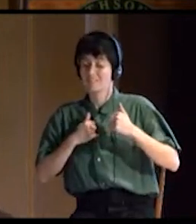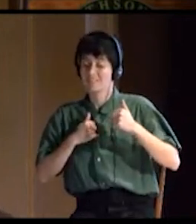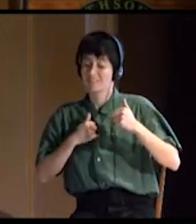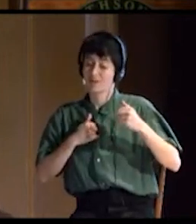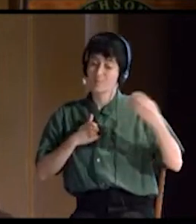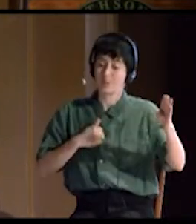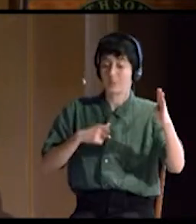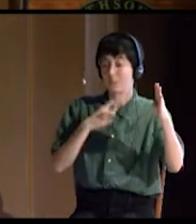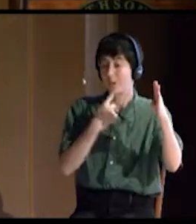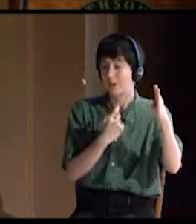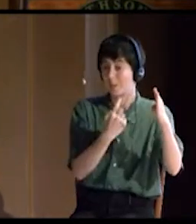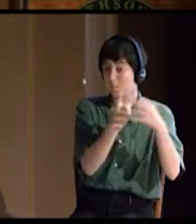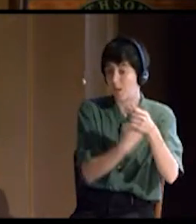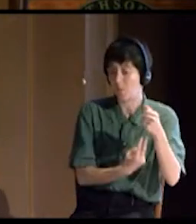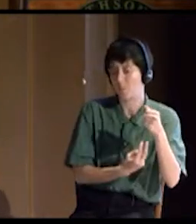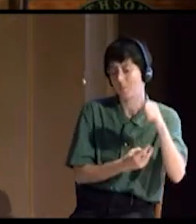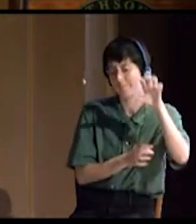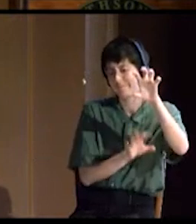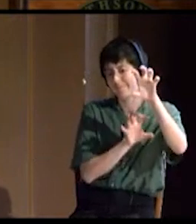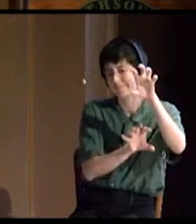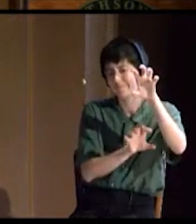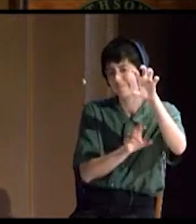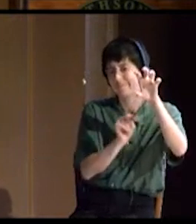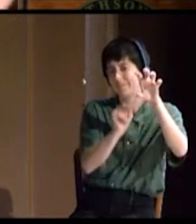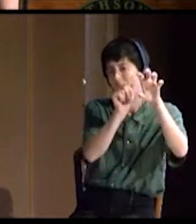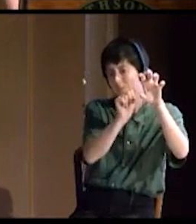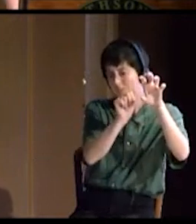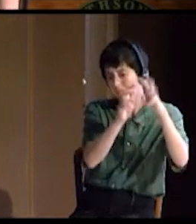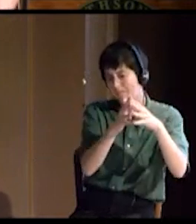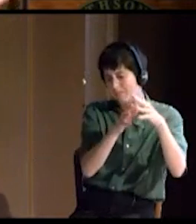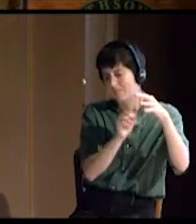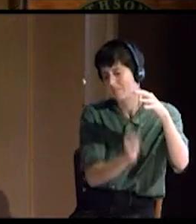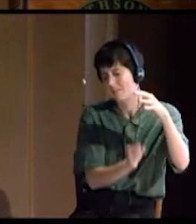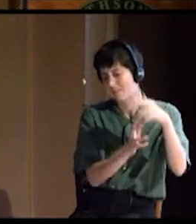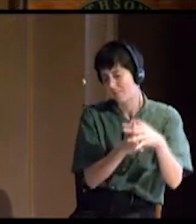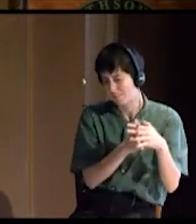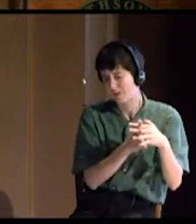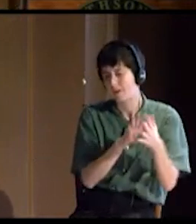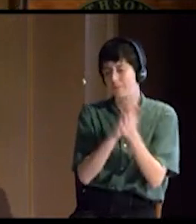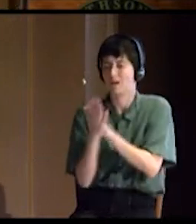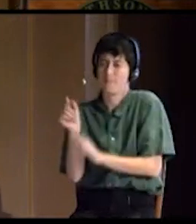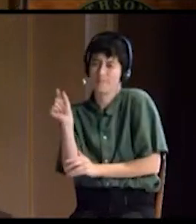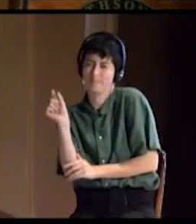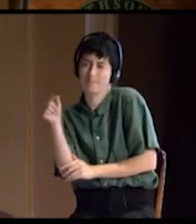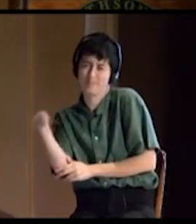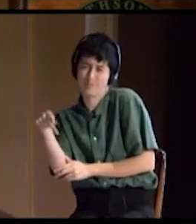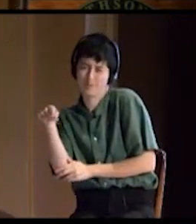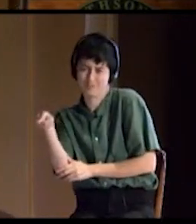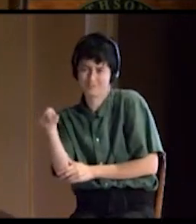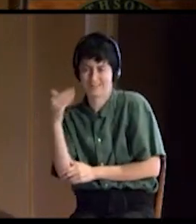But that's kind of confusing, I realize, but that's how it's color coded. Then if we look at the pie charts